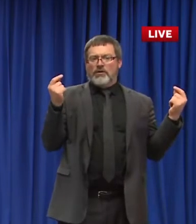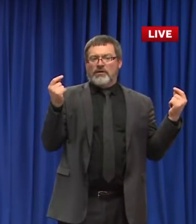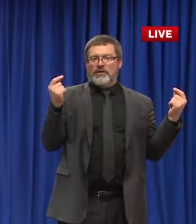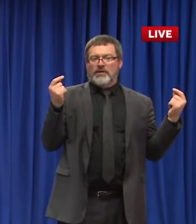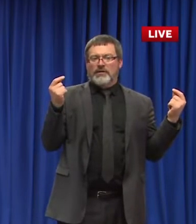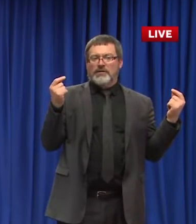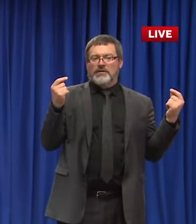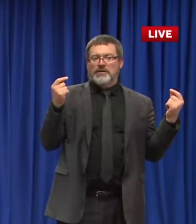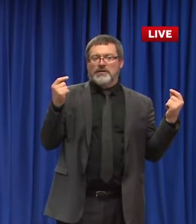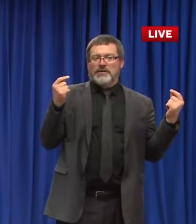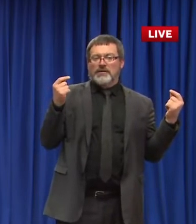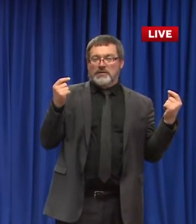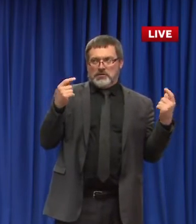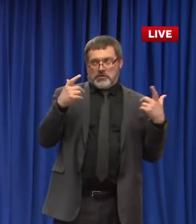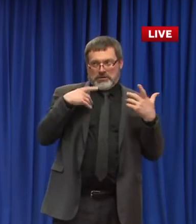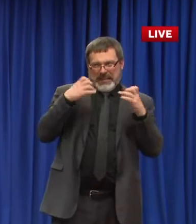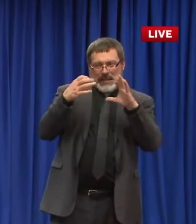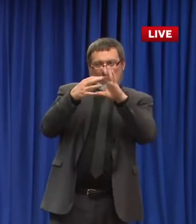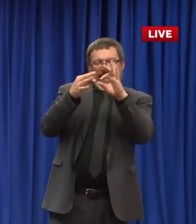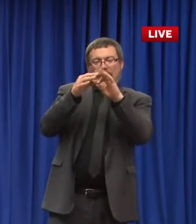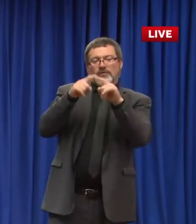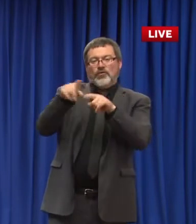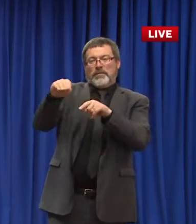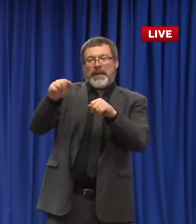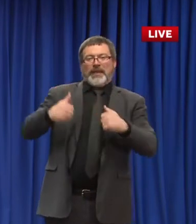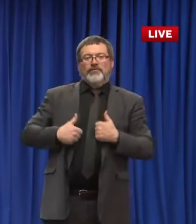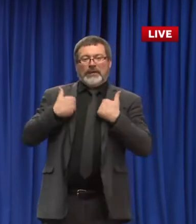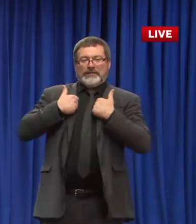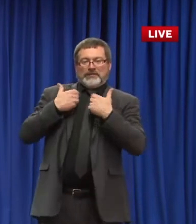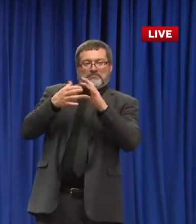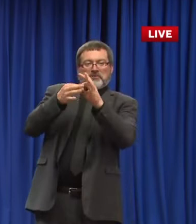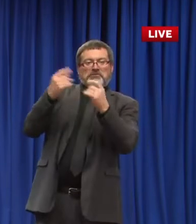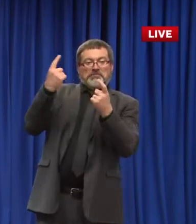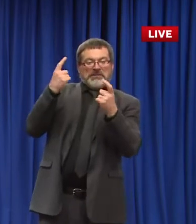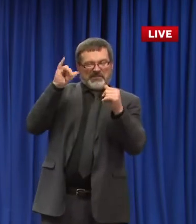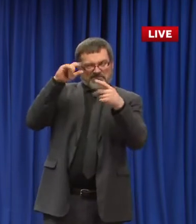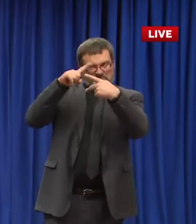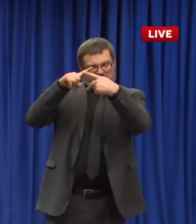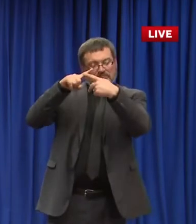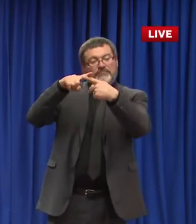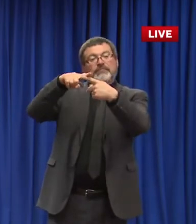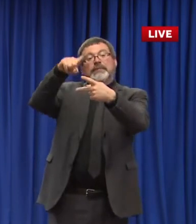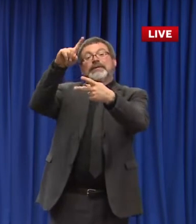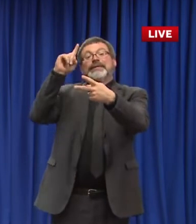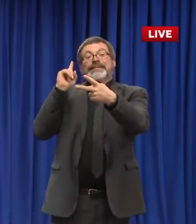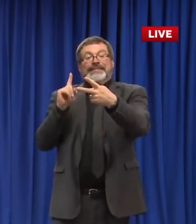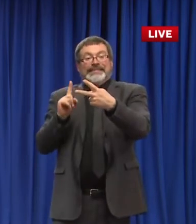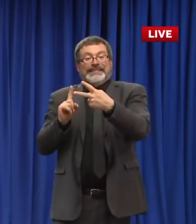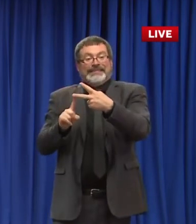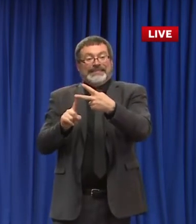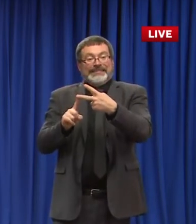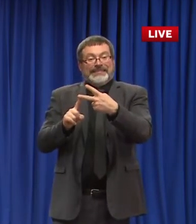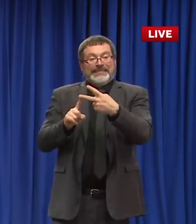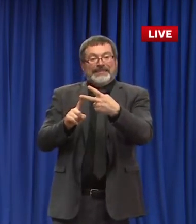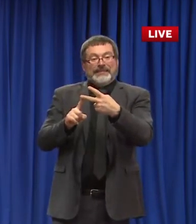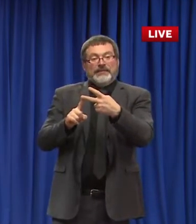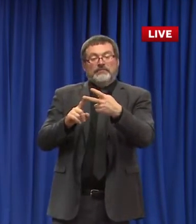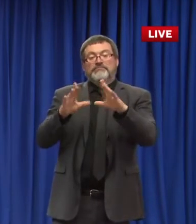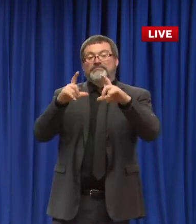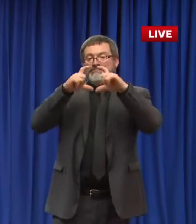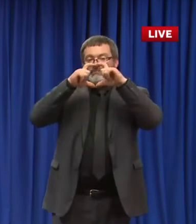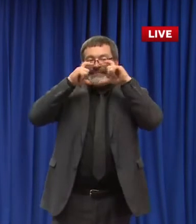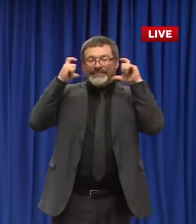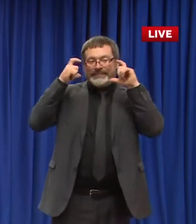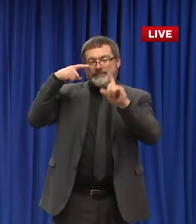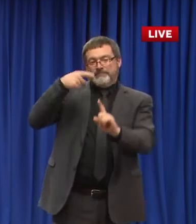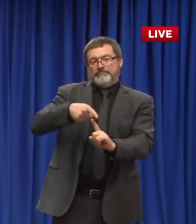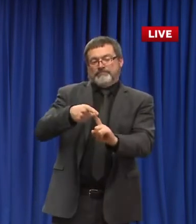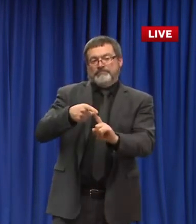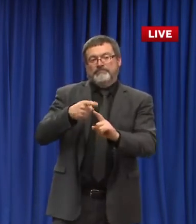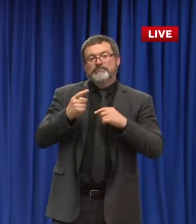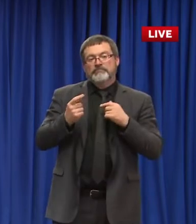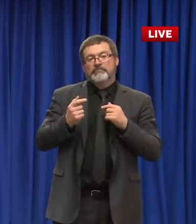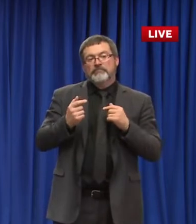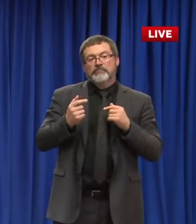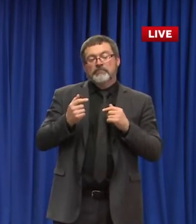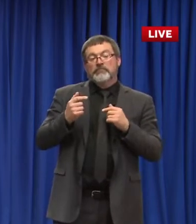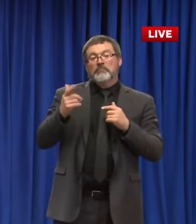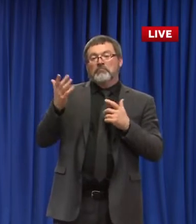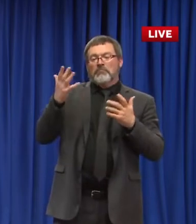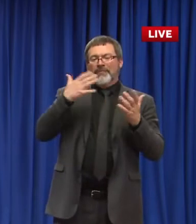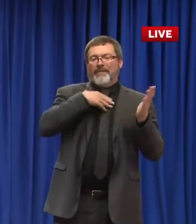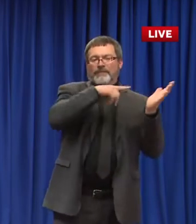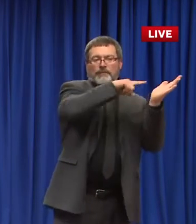DO Y HAVE A MASSACHUSETTS RESIDENT?